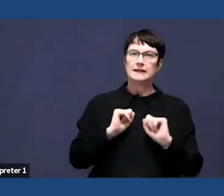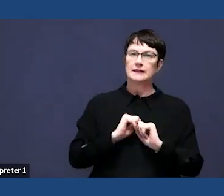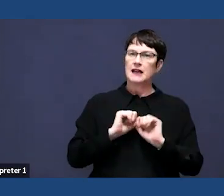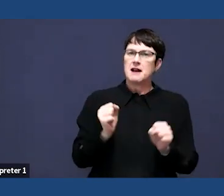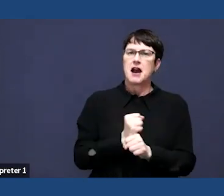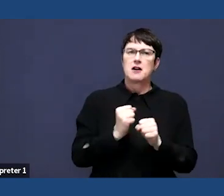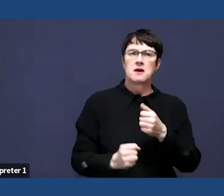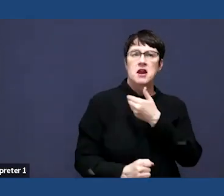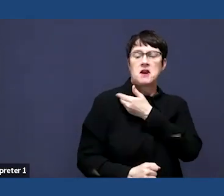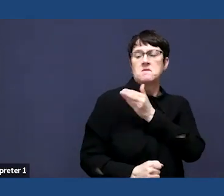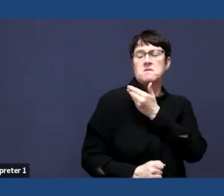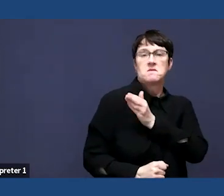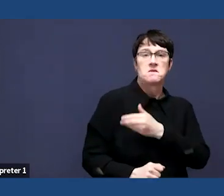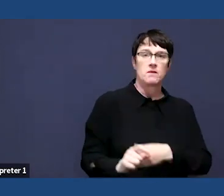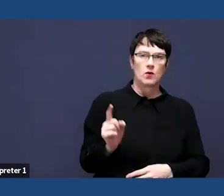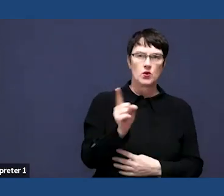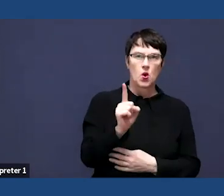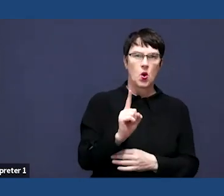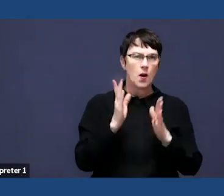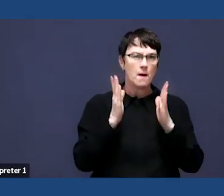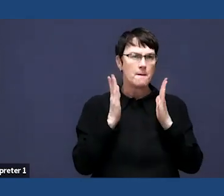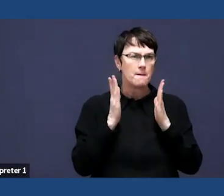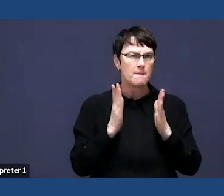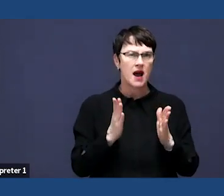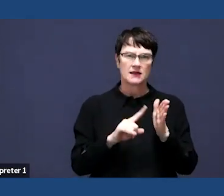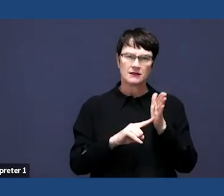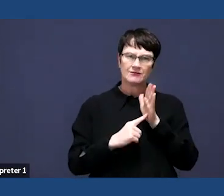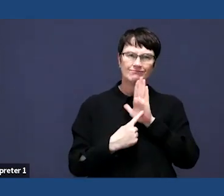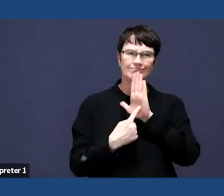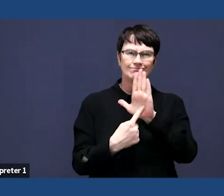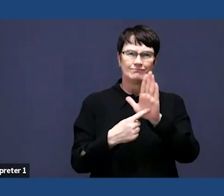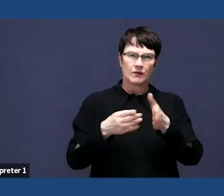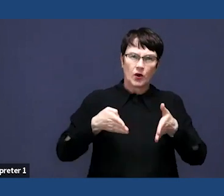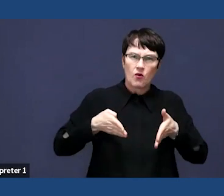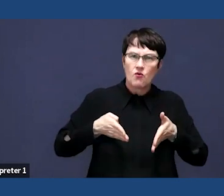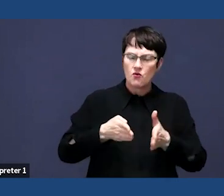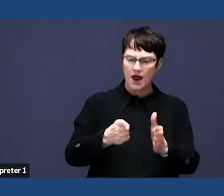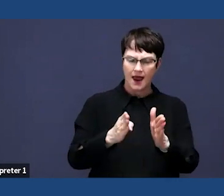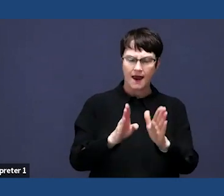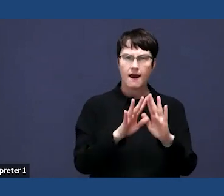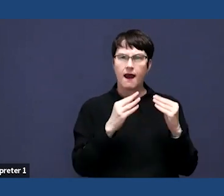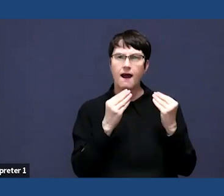Support for interstate commitment as a way to keep strengthening cooperation.